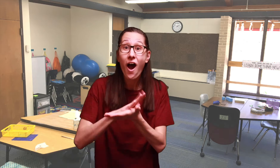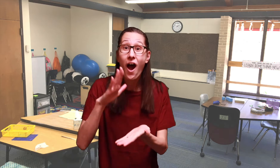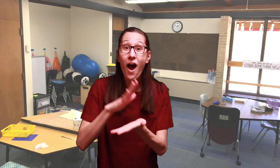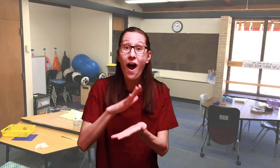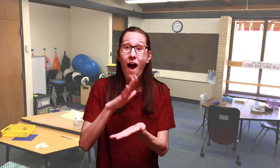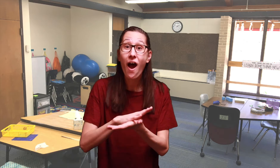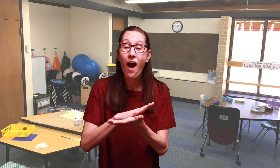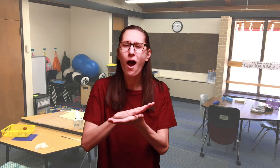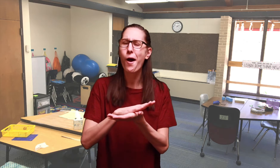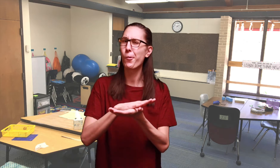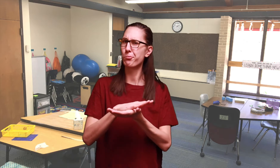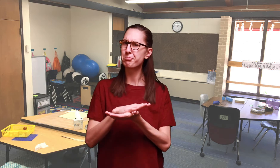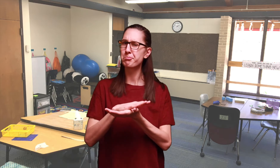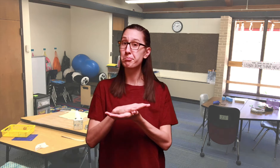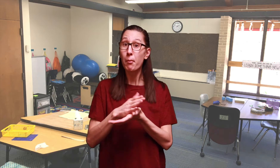Wow, school!